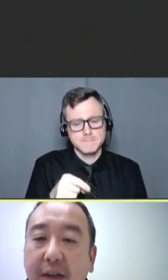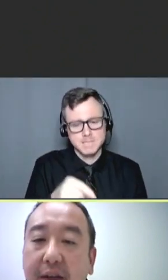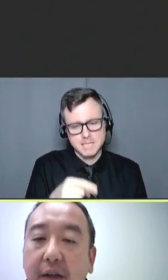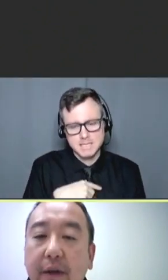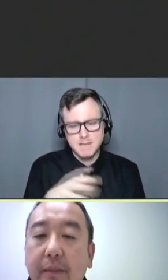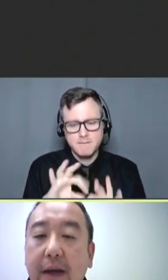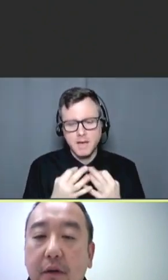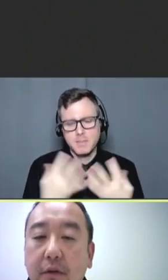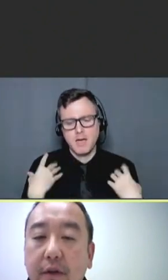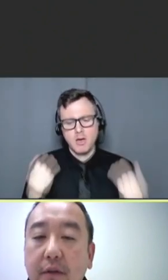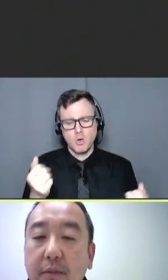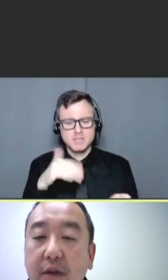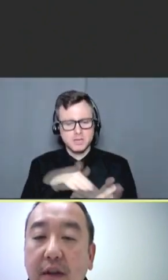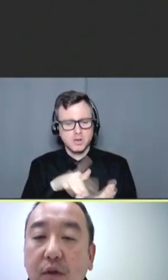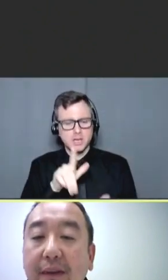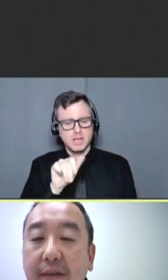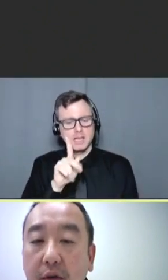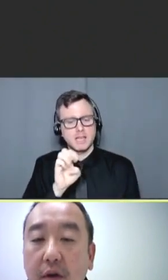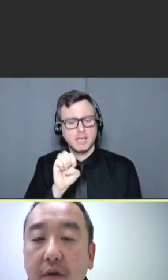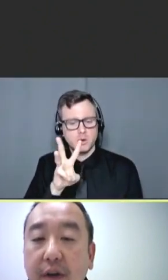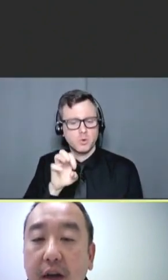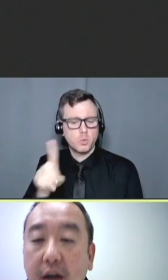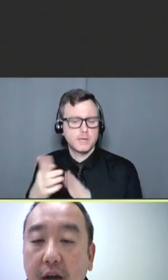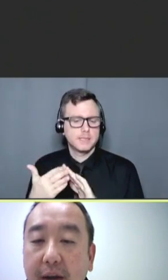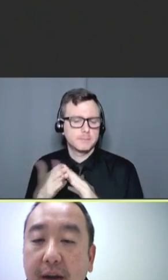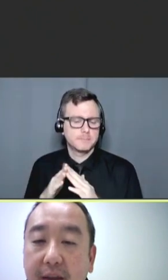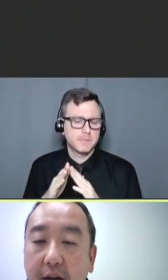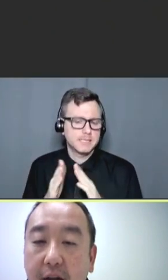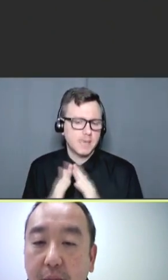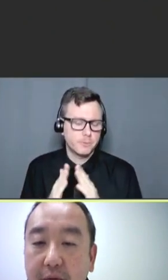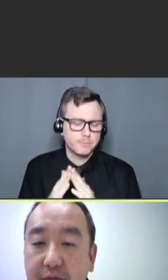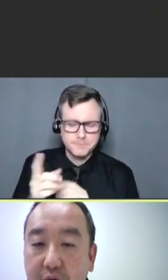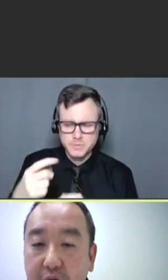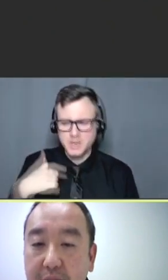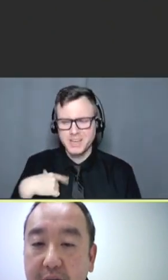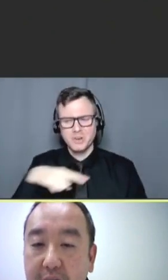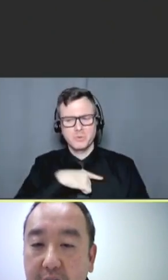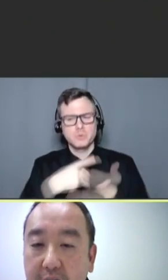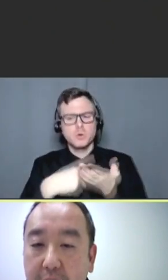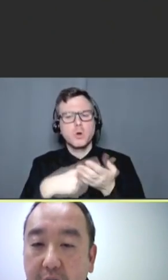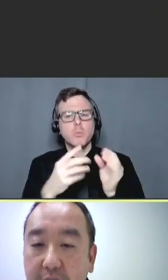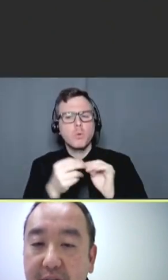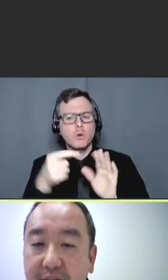you a little bit about the community that we serve. I think that will help inform part of